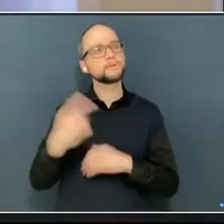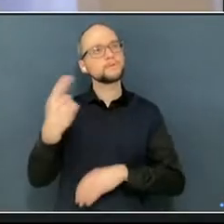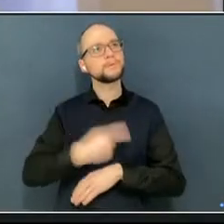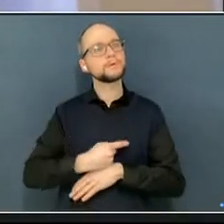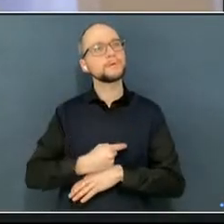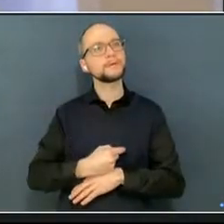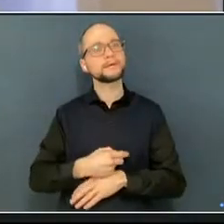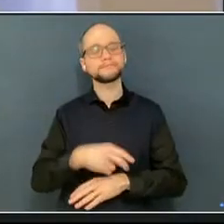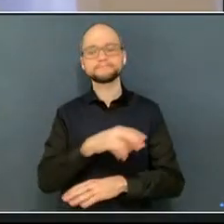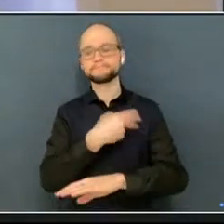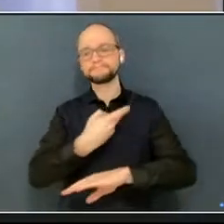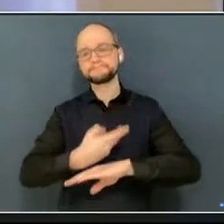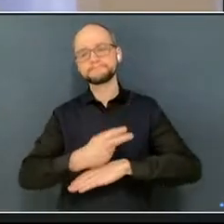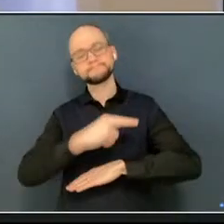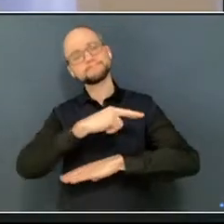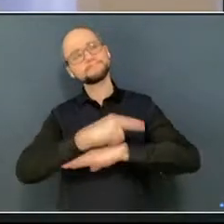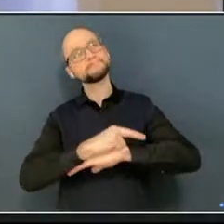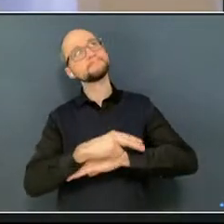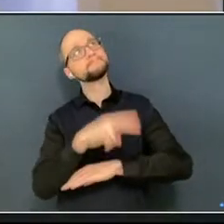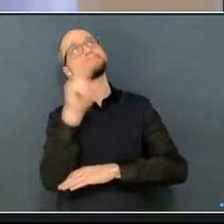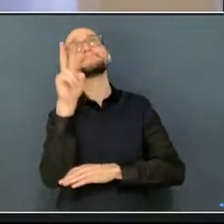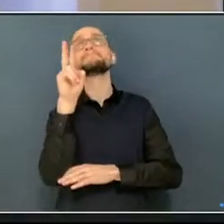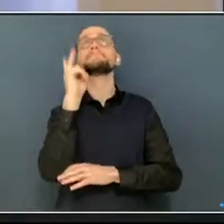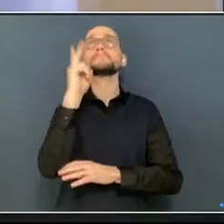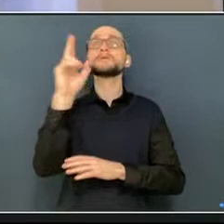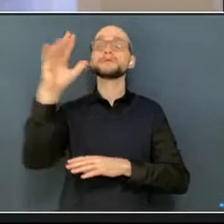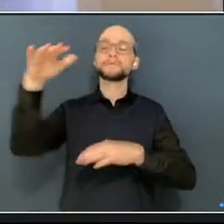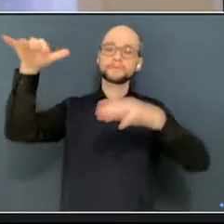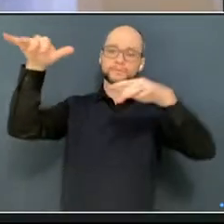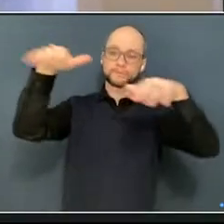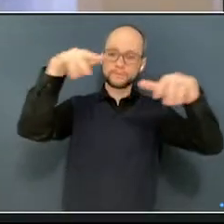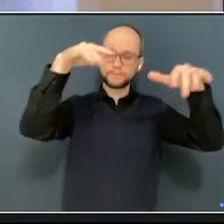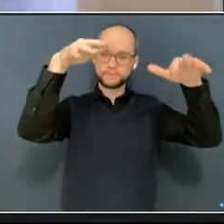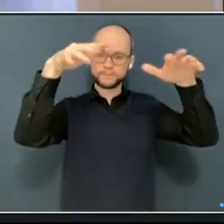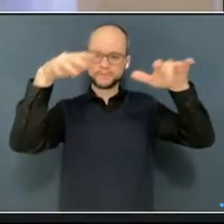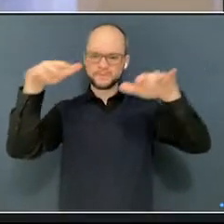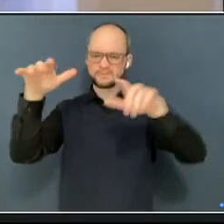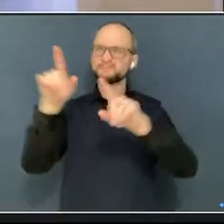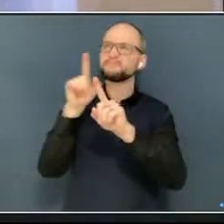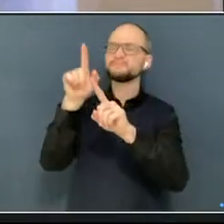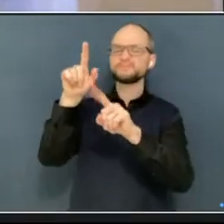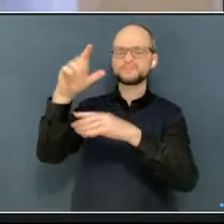looking up at swaying bows and the leafage. And I notice my grandfather Benjamin coming out of the house.